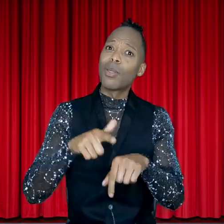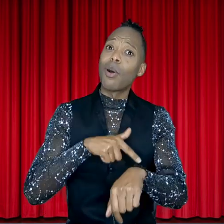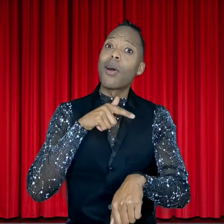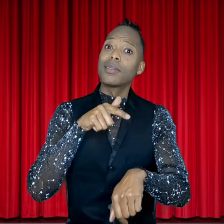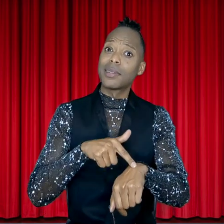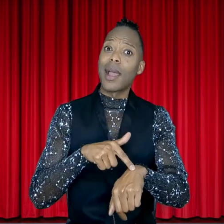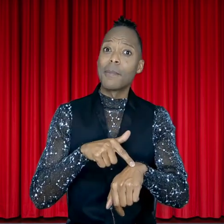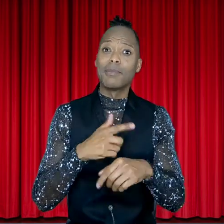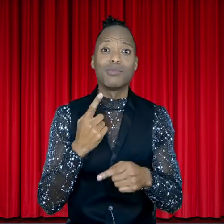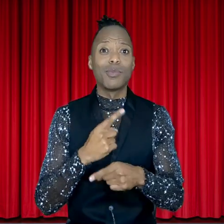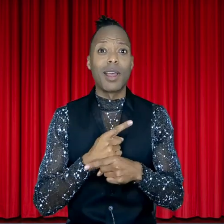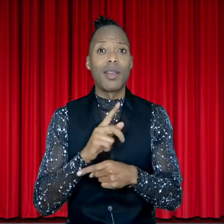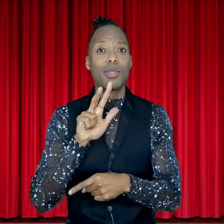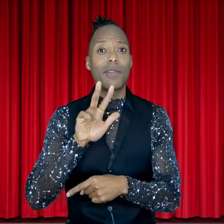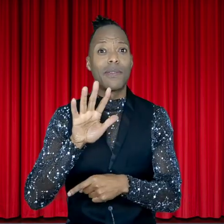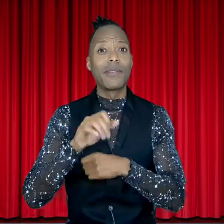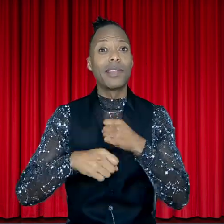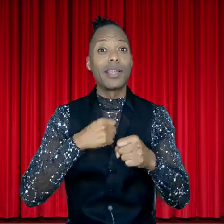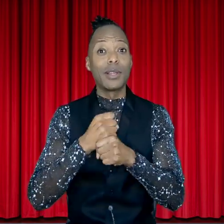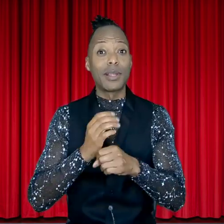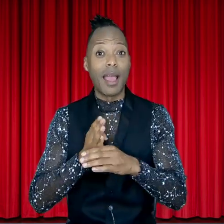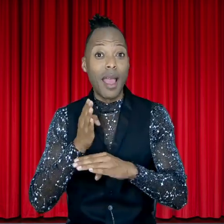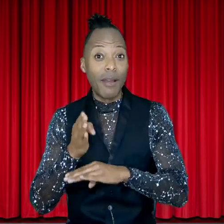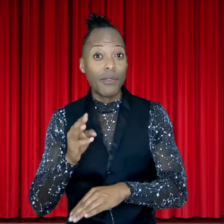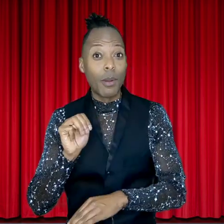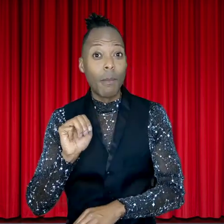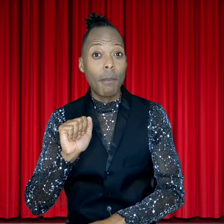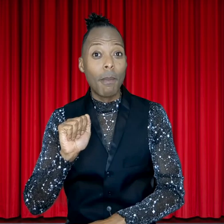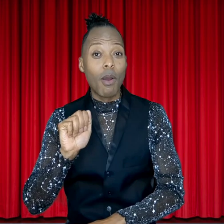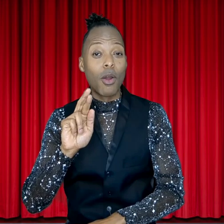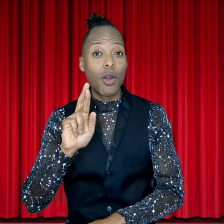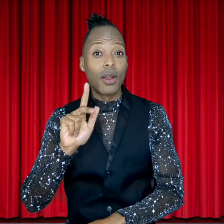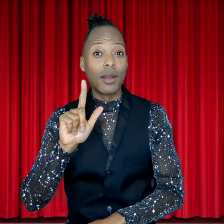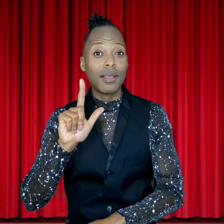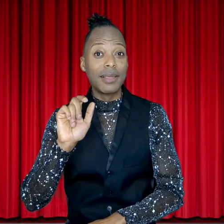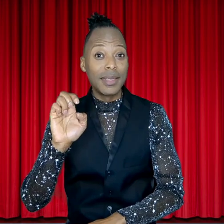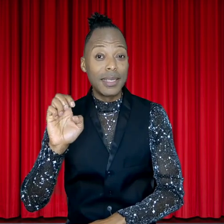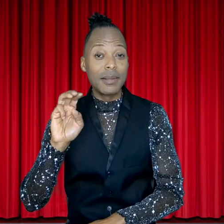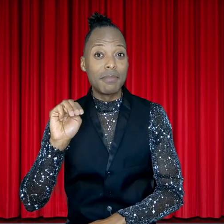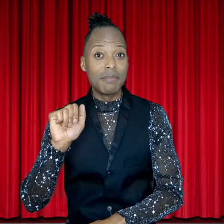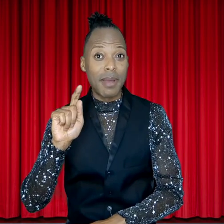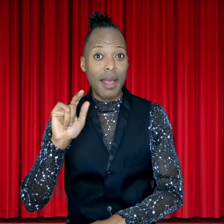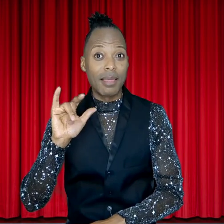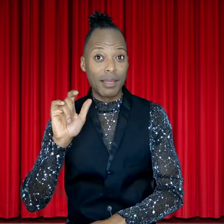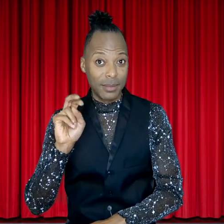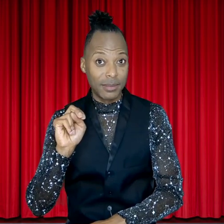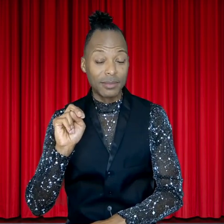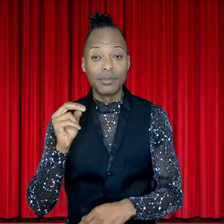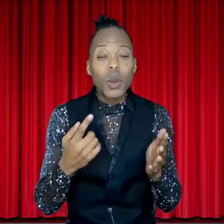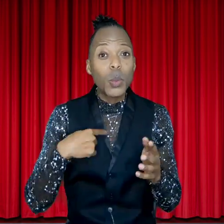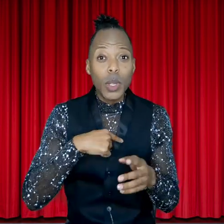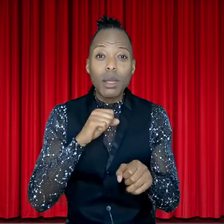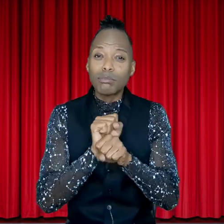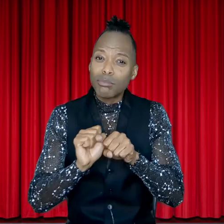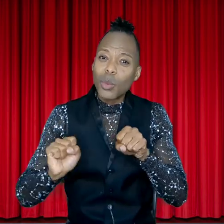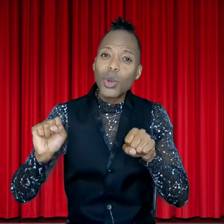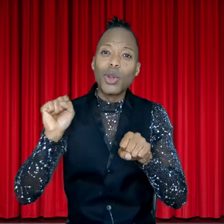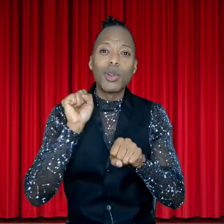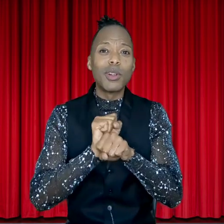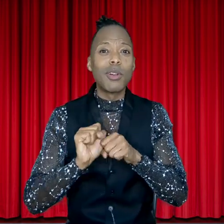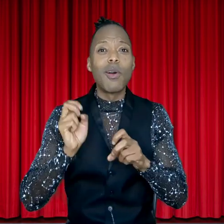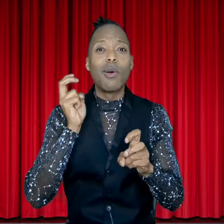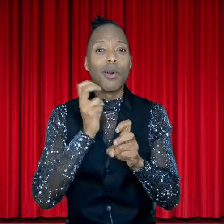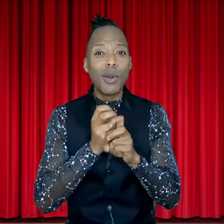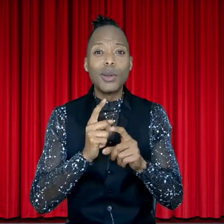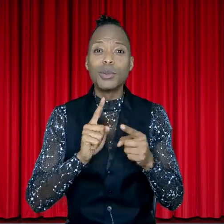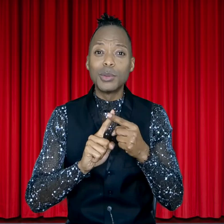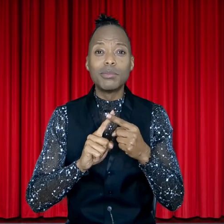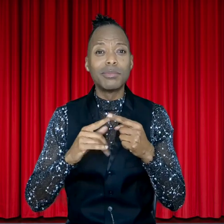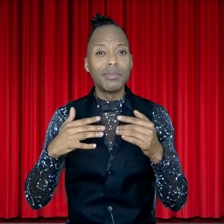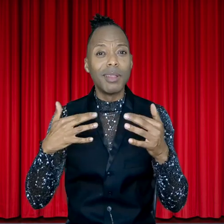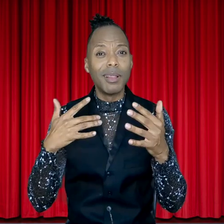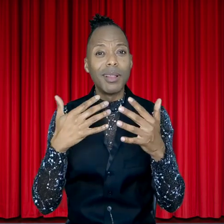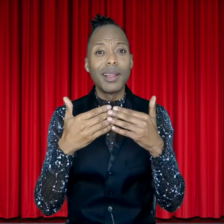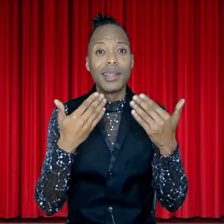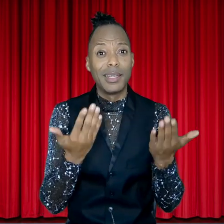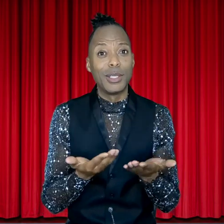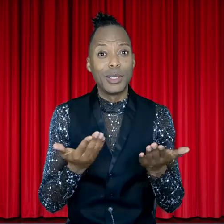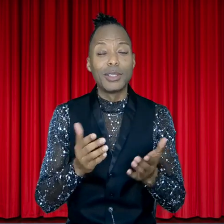it's been a long time coming 35 years after Marlee Matlin. We work very hard to get here!